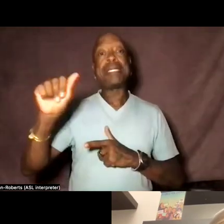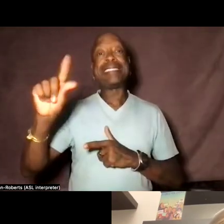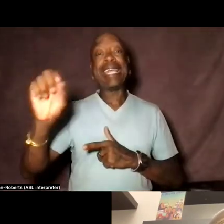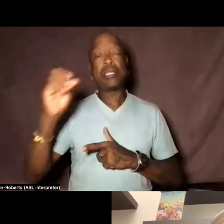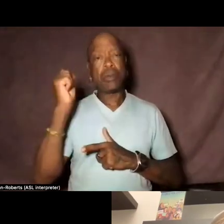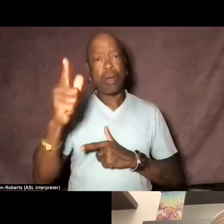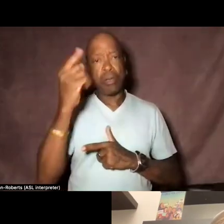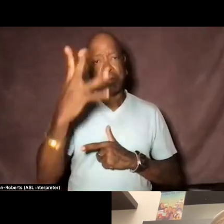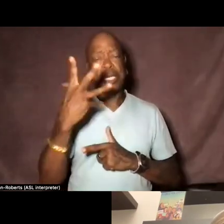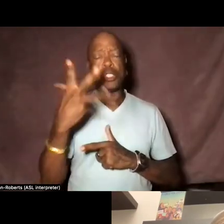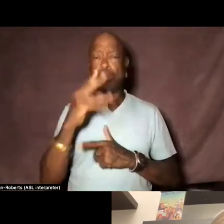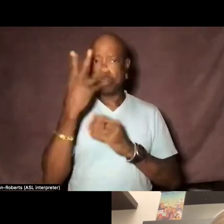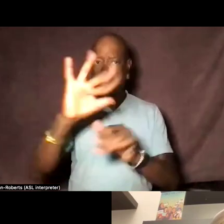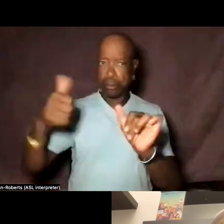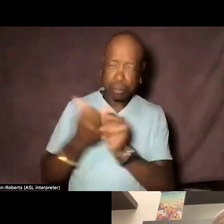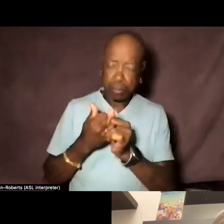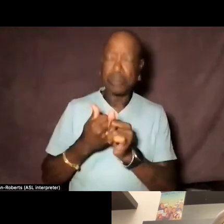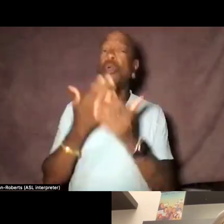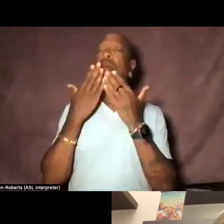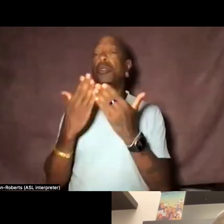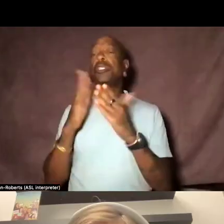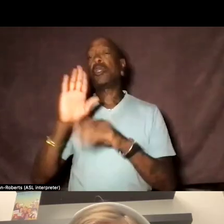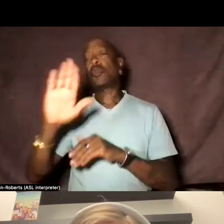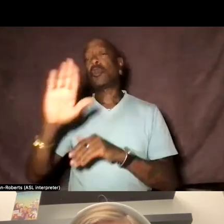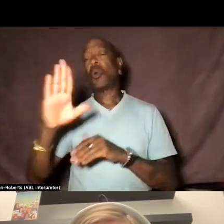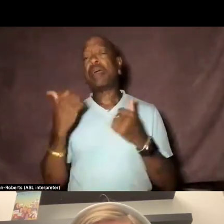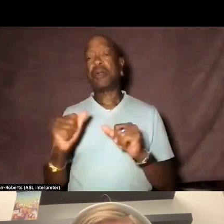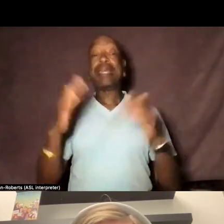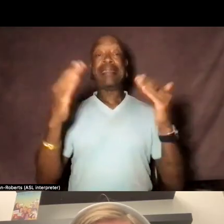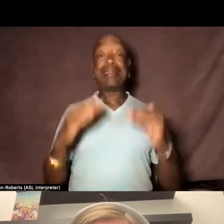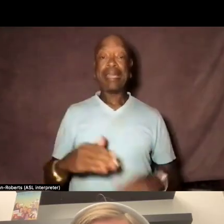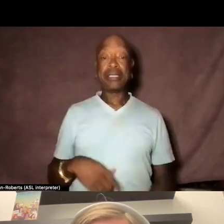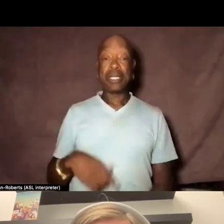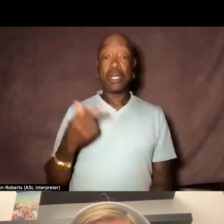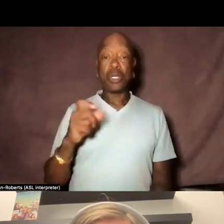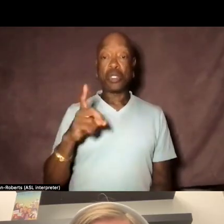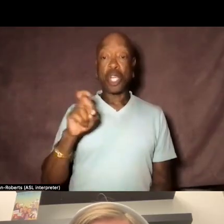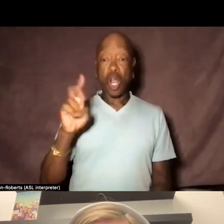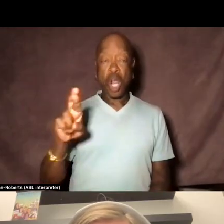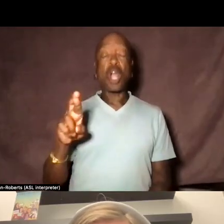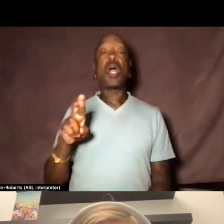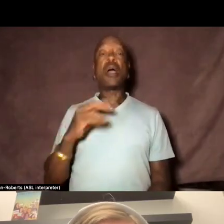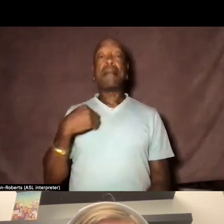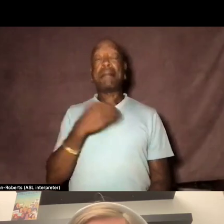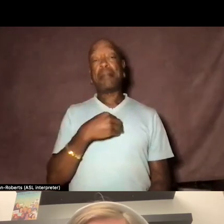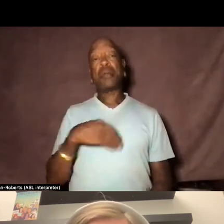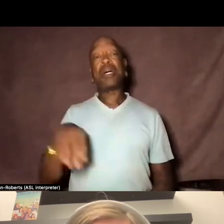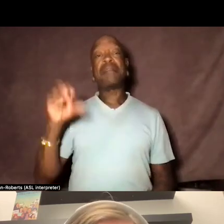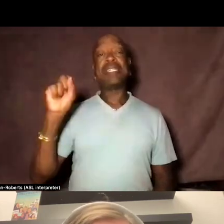it um next up we'll have Golzar a member of senior and disability action um we are running we are